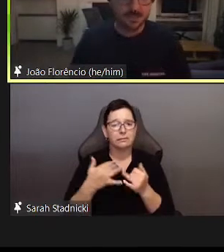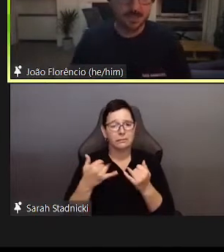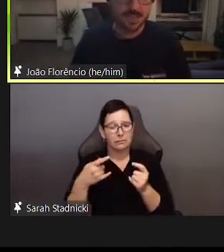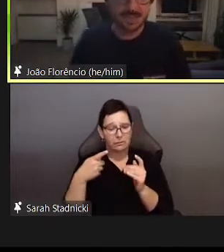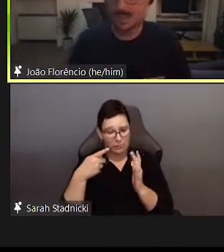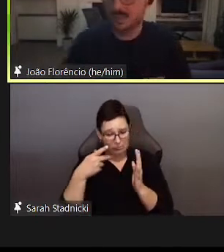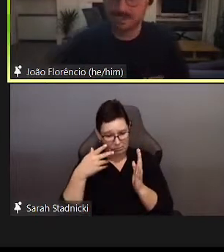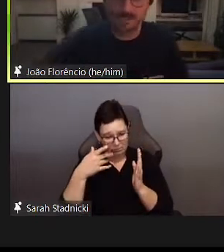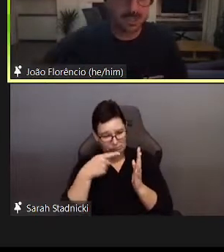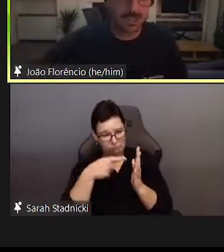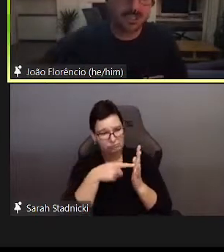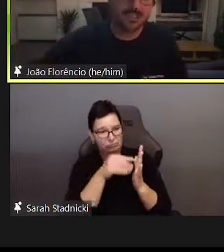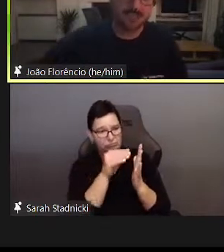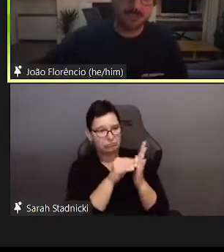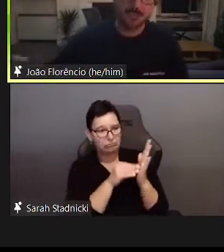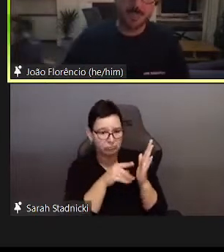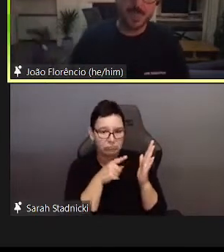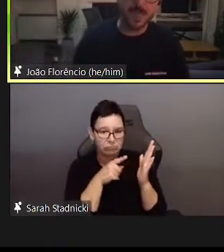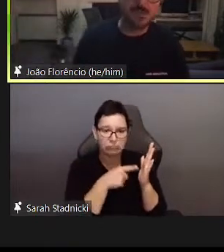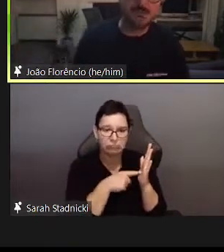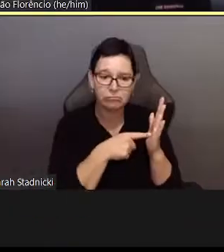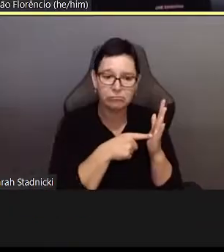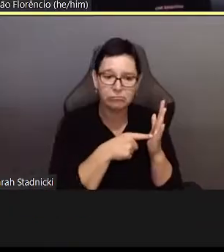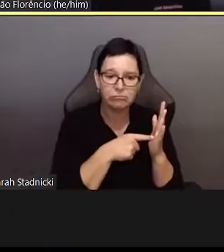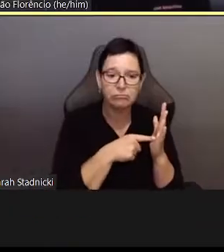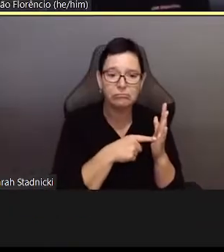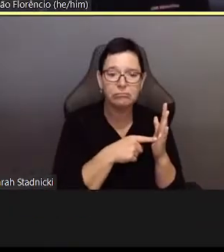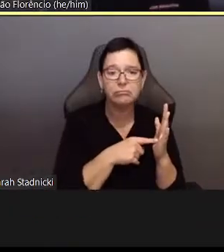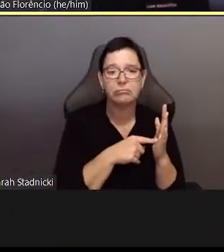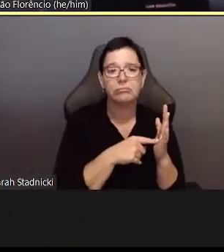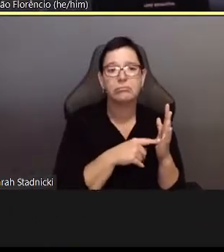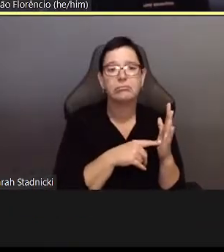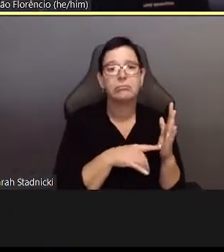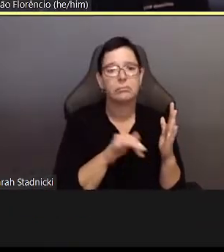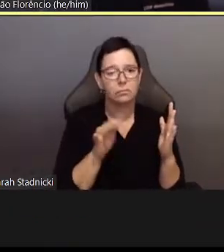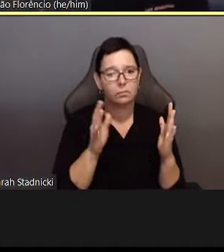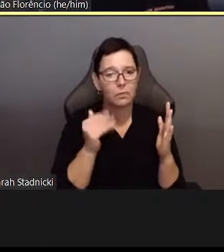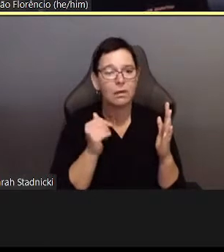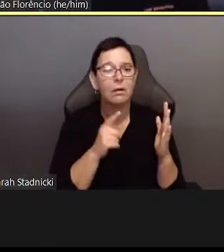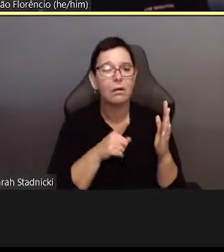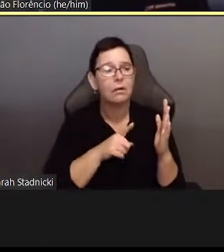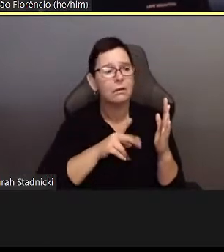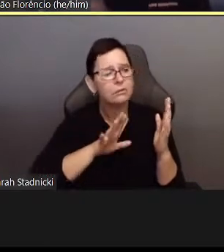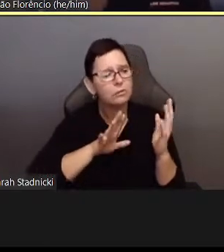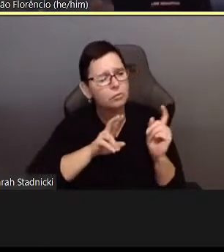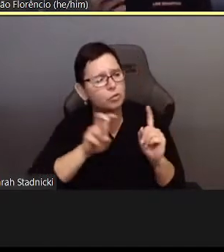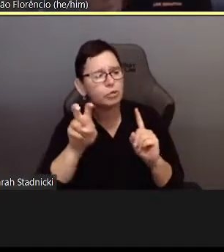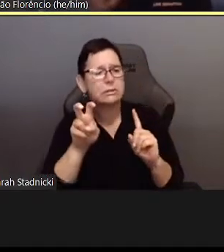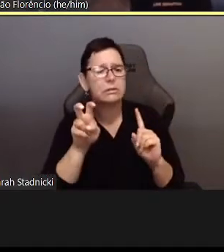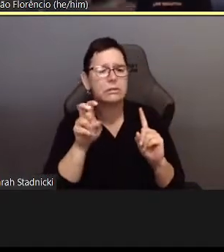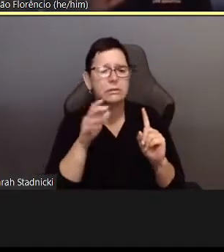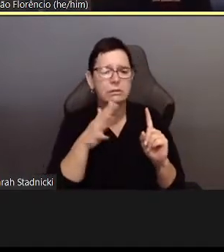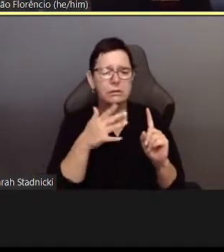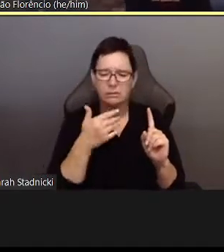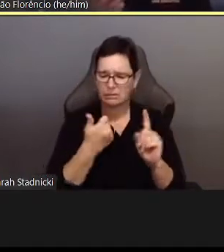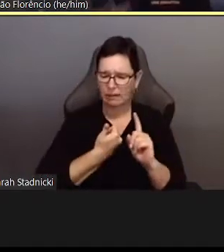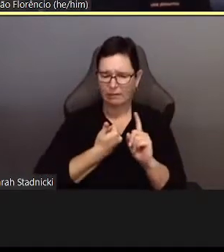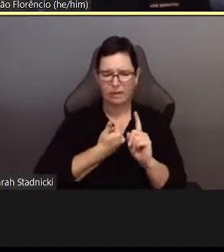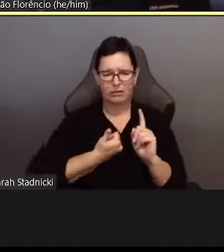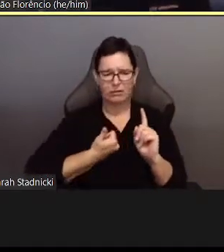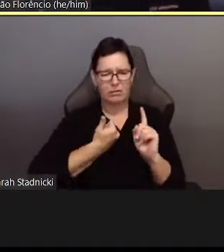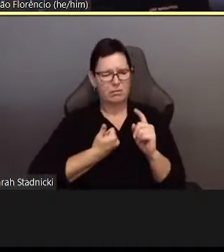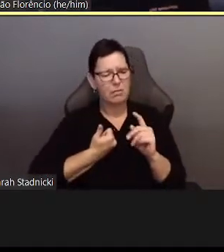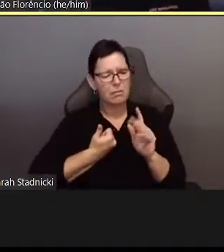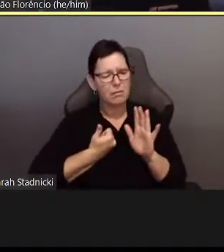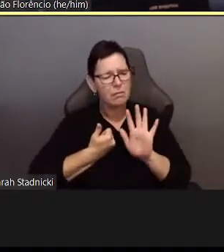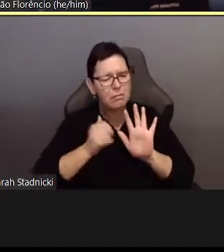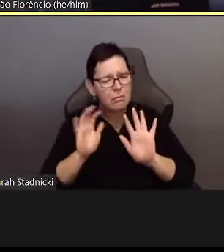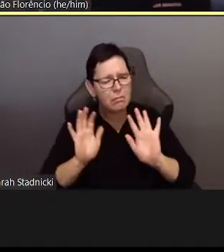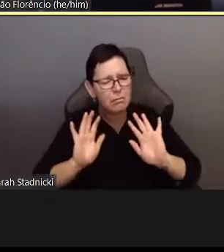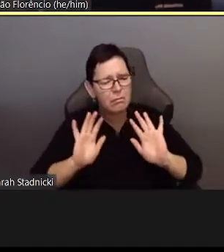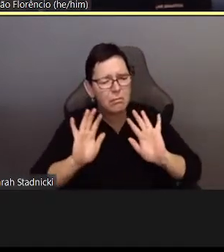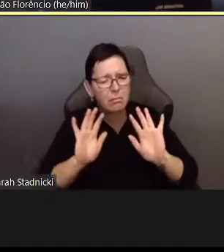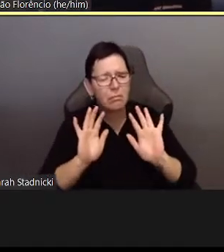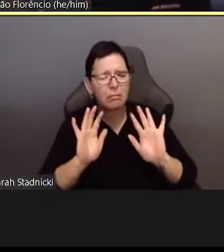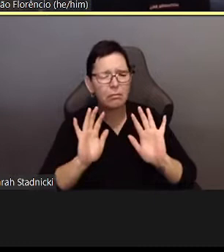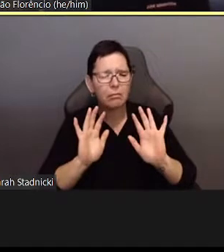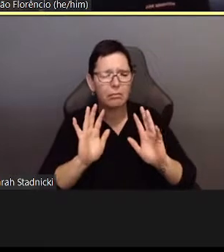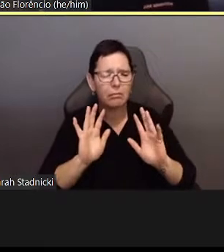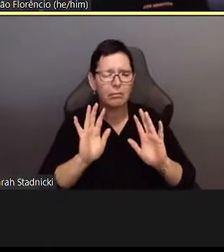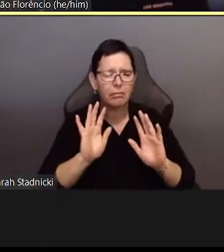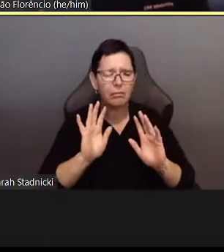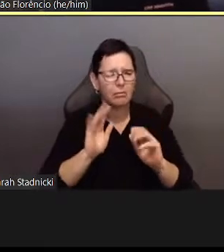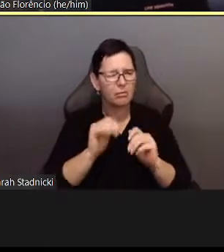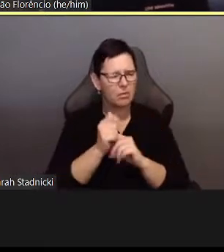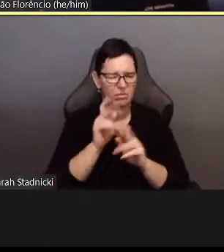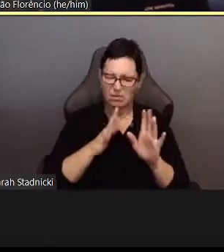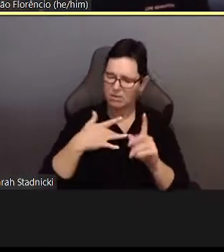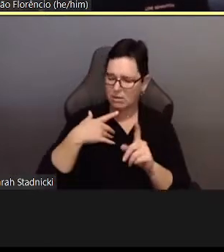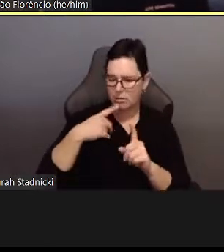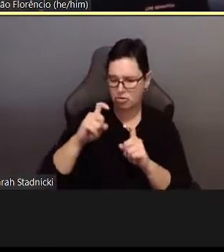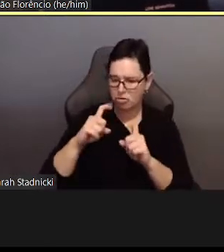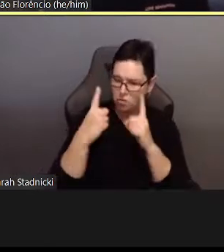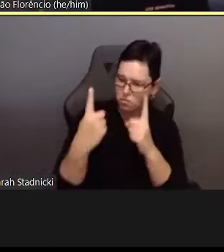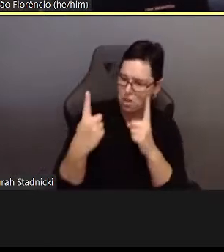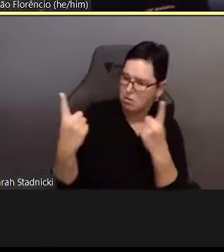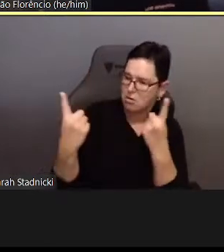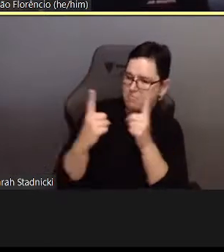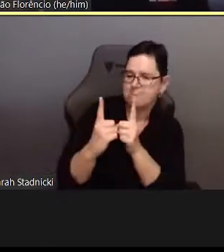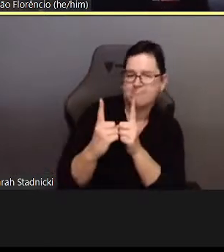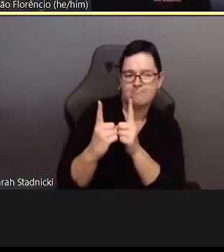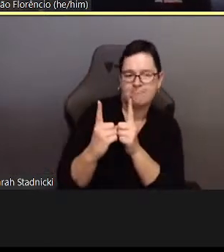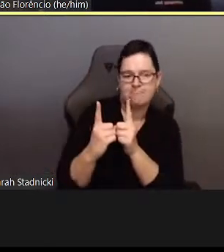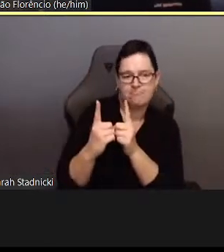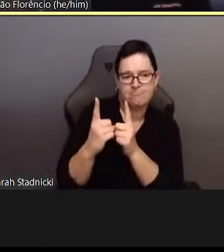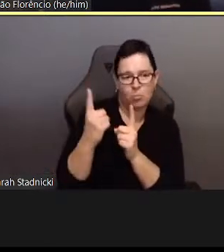Becuase of the contradictory nature of reality that drives us inwards, but that it forces us to see, think and engage with it.